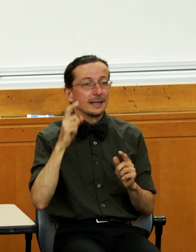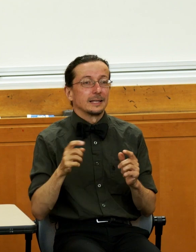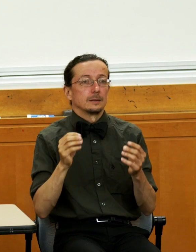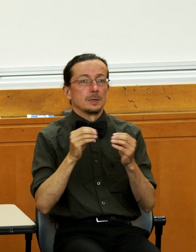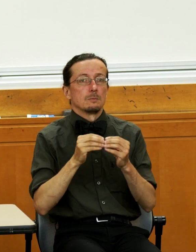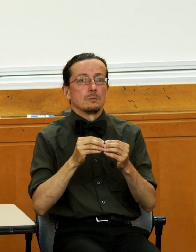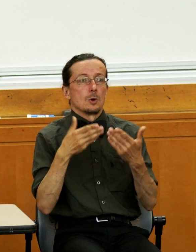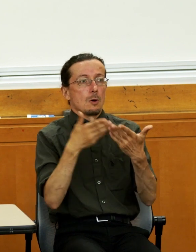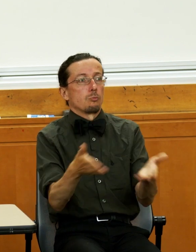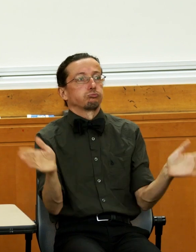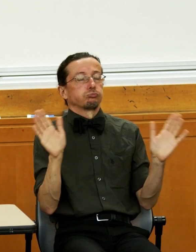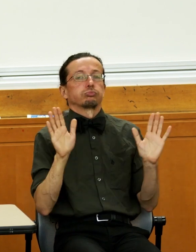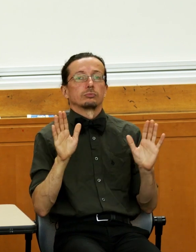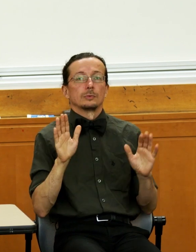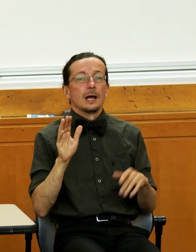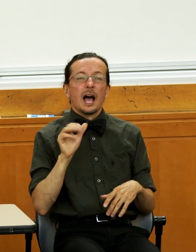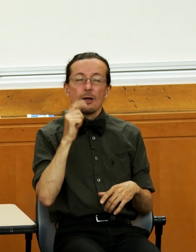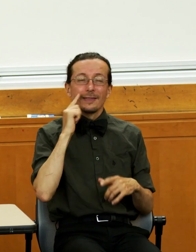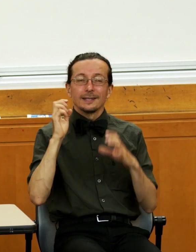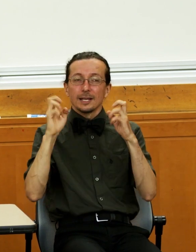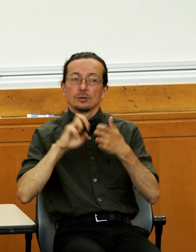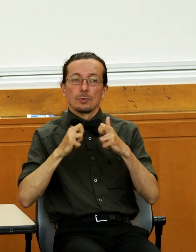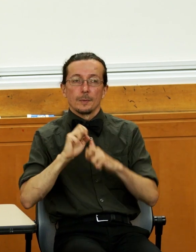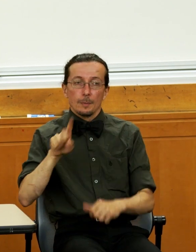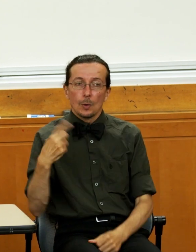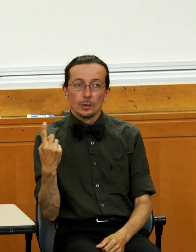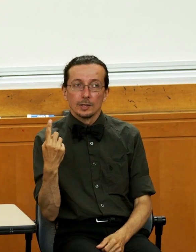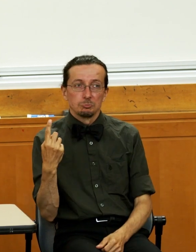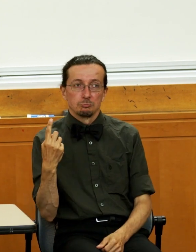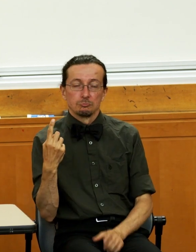widespread. I don't just think it's an education problem though. It also still becomes an access